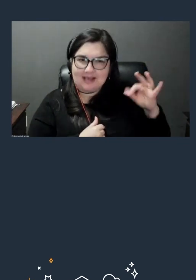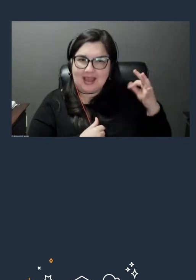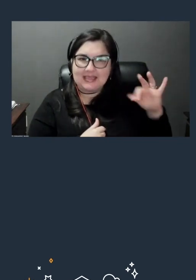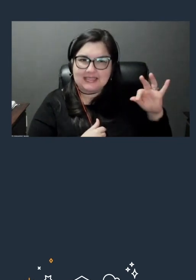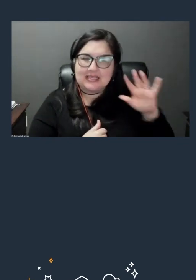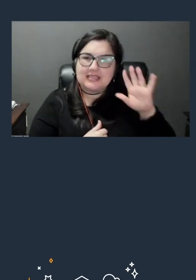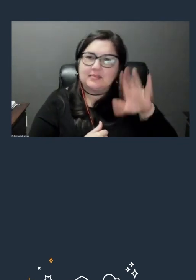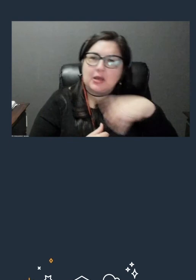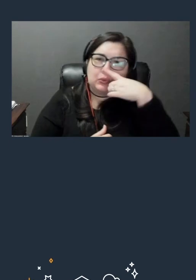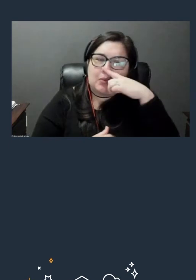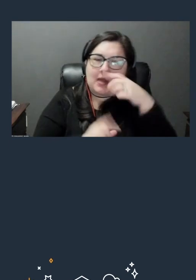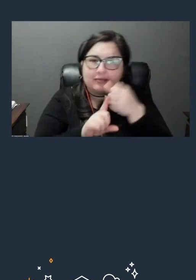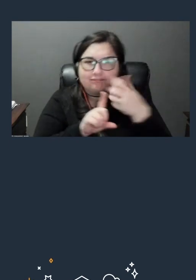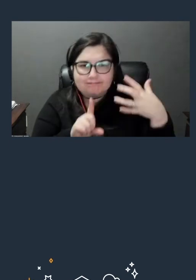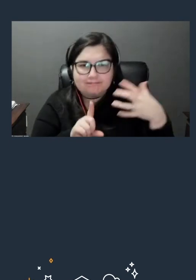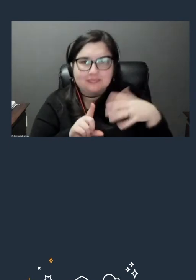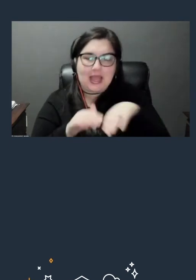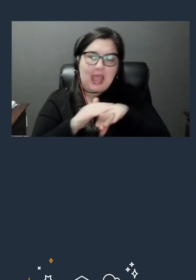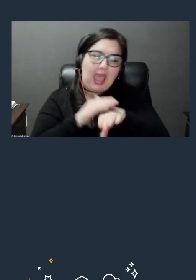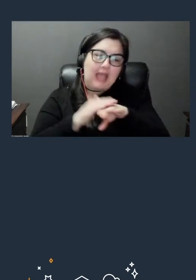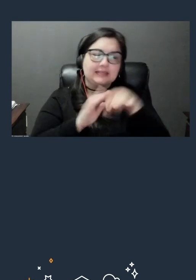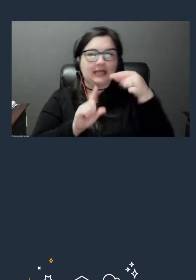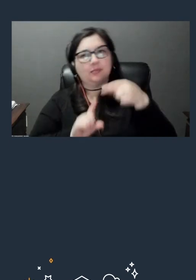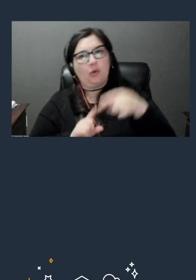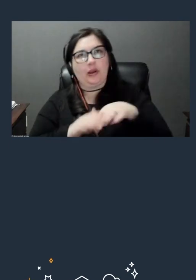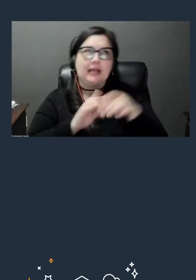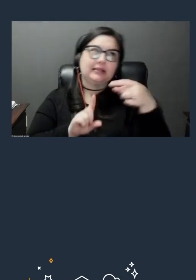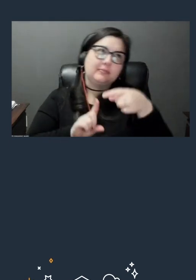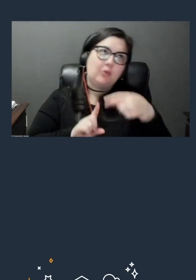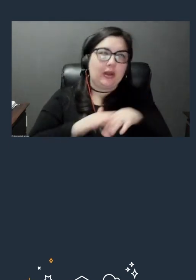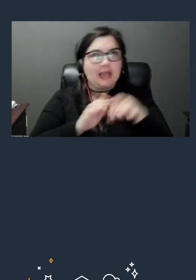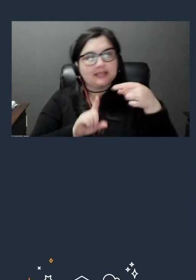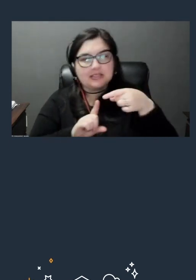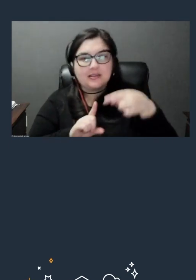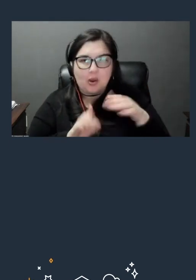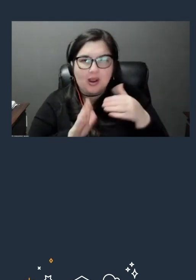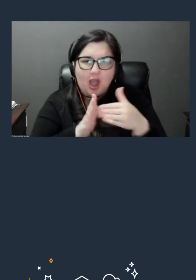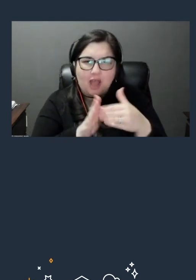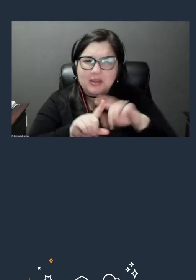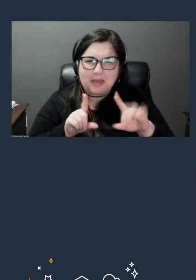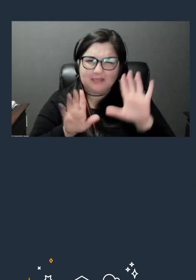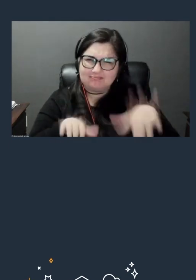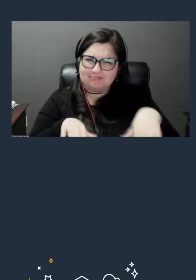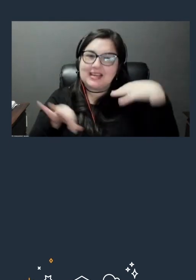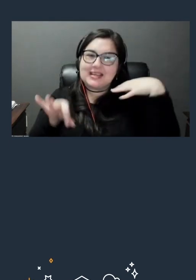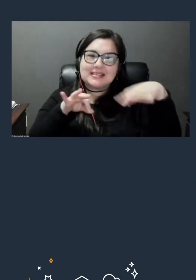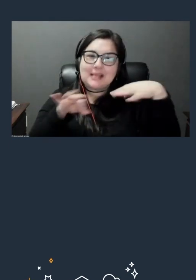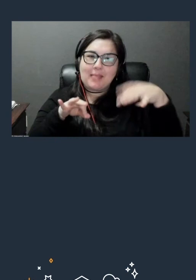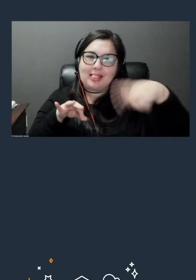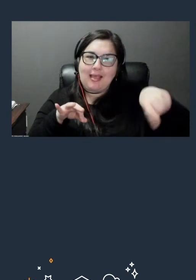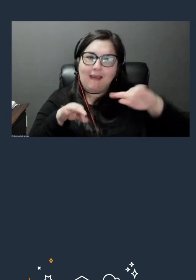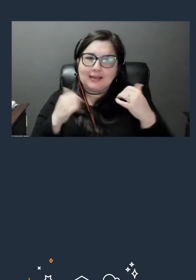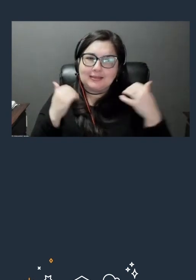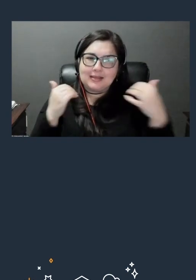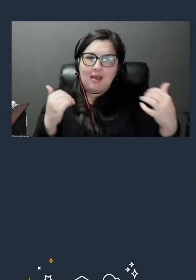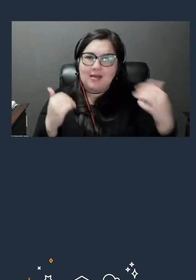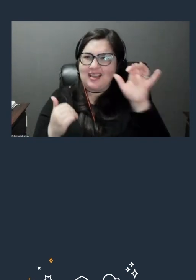We've said the word access point a lot in this presentation. Can you explain to our viewers what is this feature of S3?